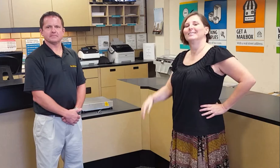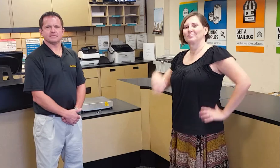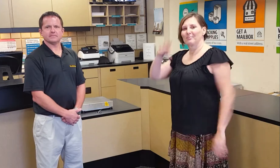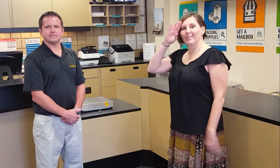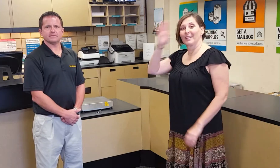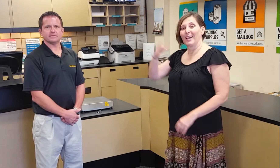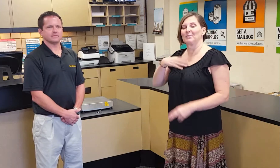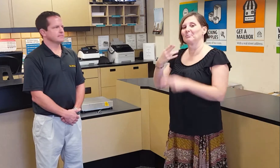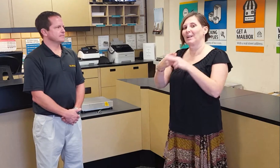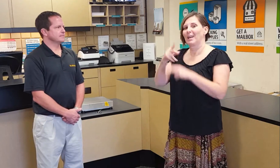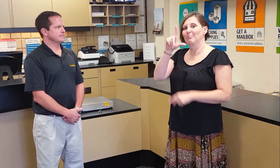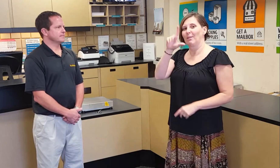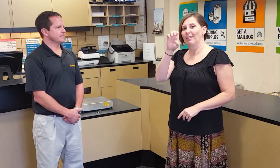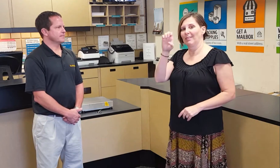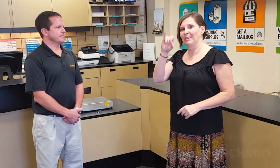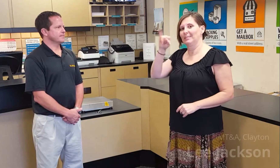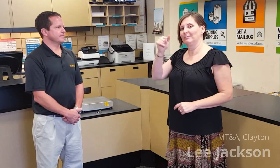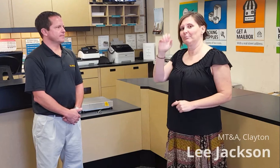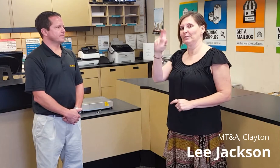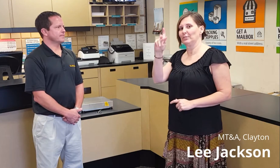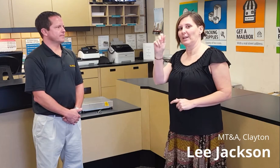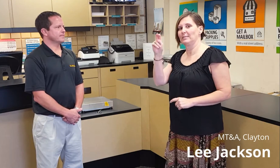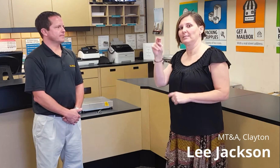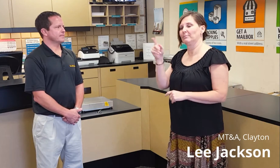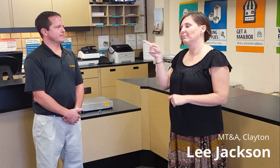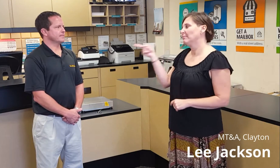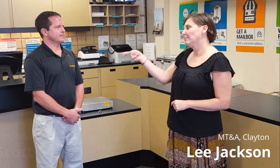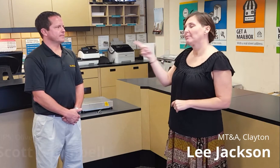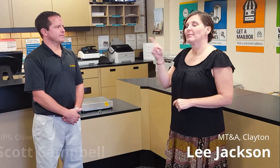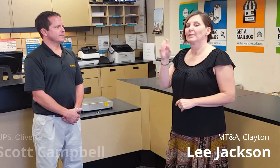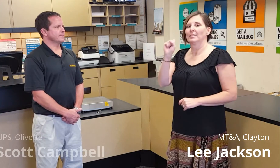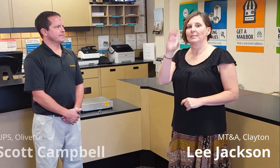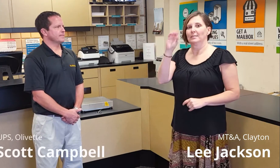Hi, my name is Lee Jackson and I'm here today with Scott Campbell.